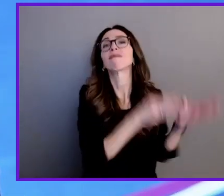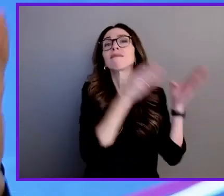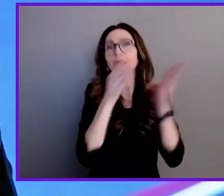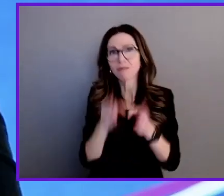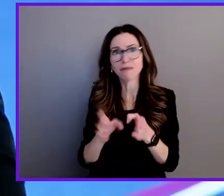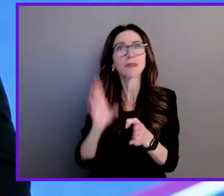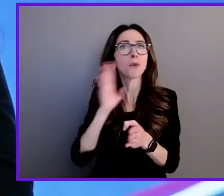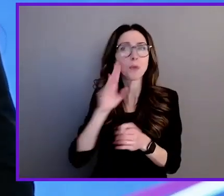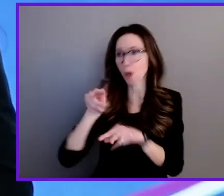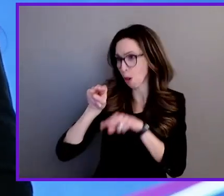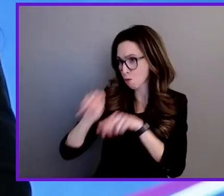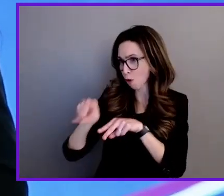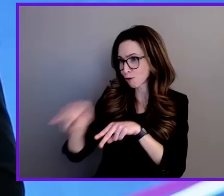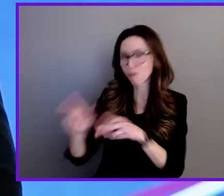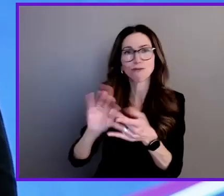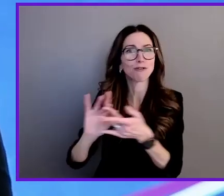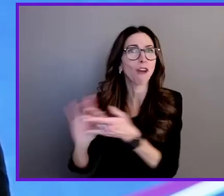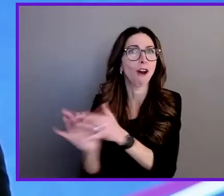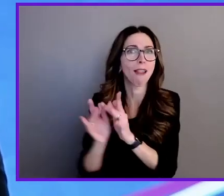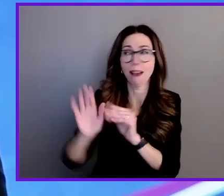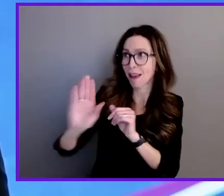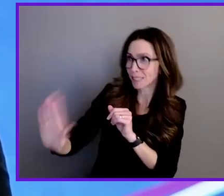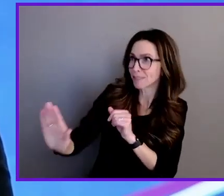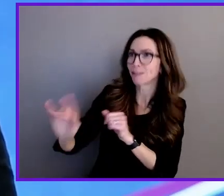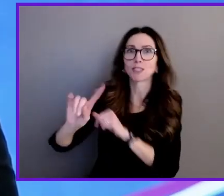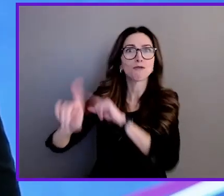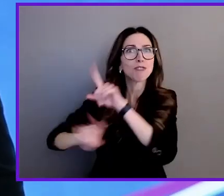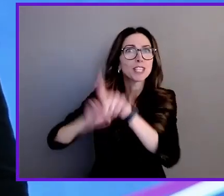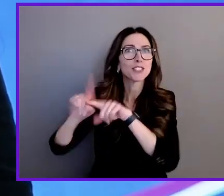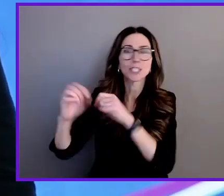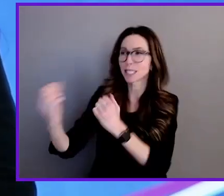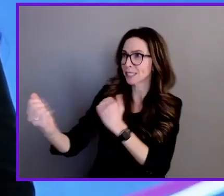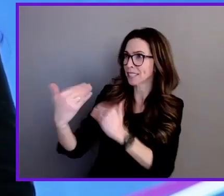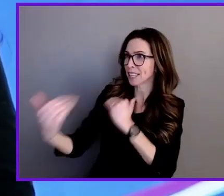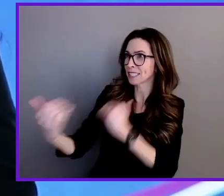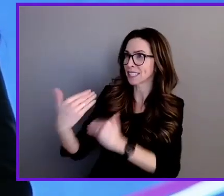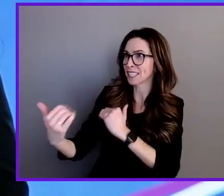You can ask your questions in English or in French. And we’ll rotate, as I said,